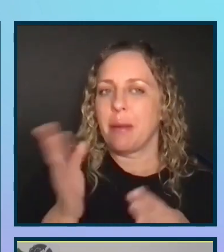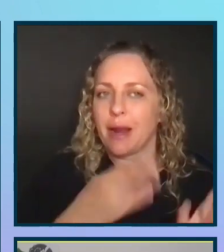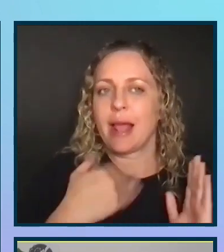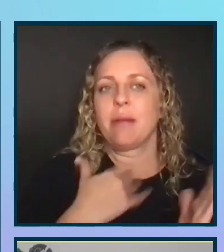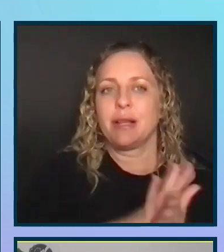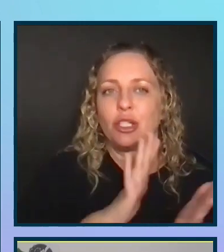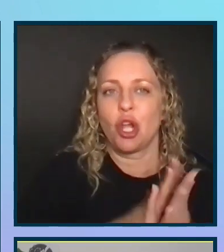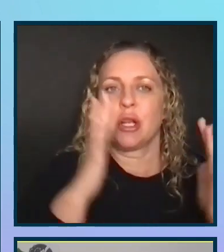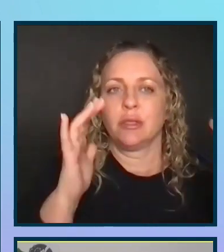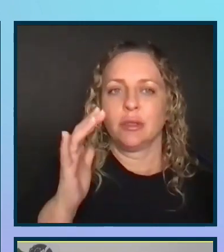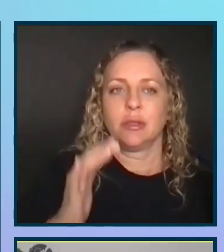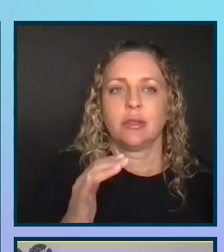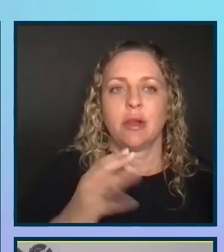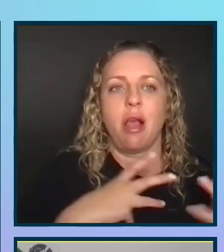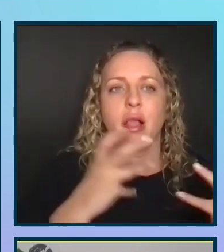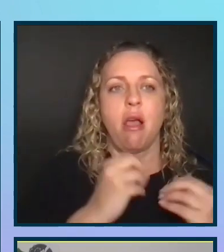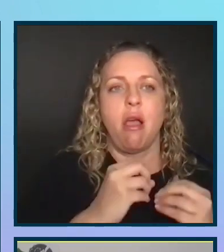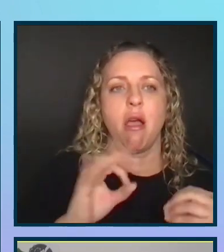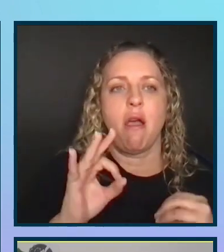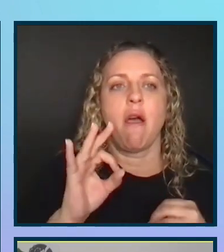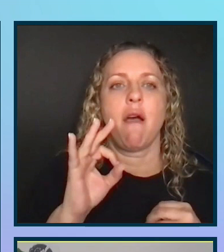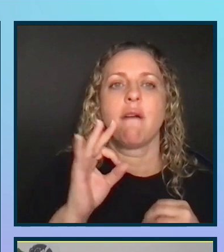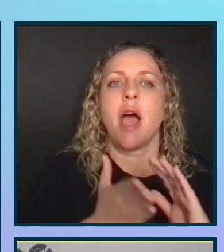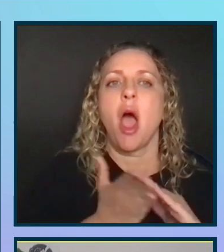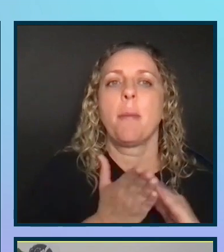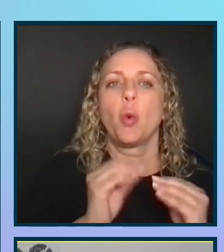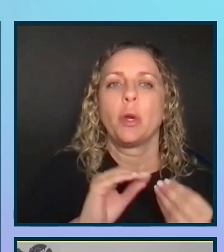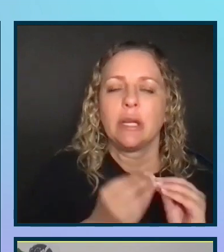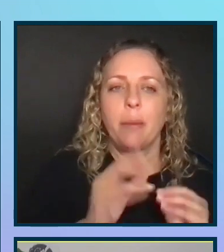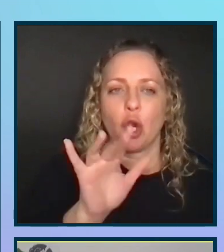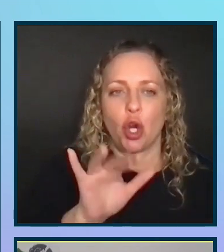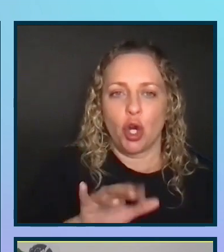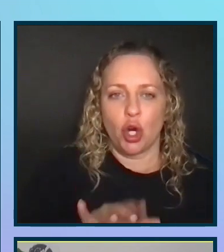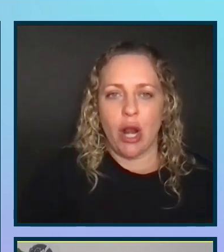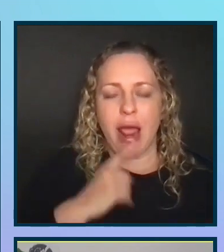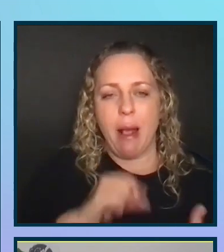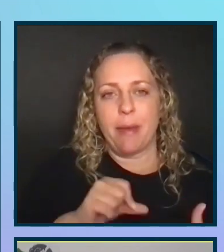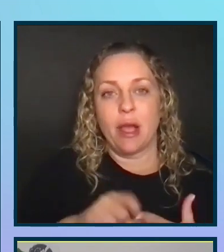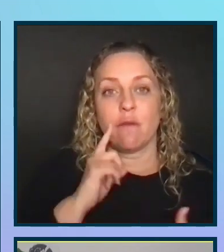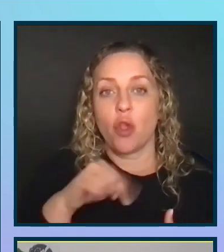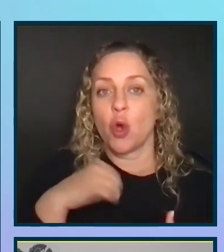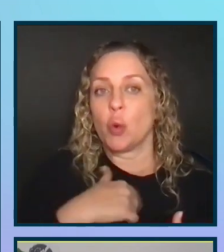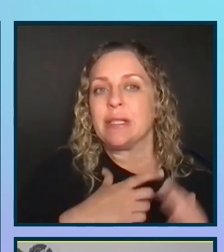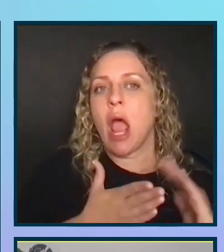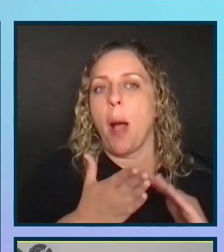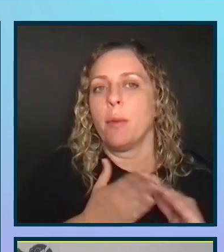and then we have a lot of operation with numbers and sub pages. So for those, we will say operation, then the number,